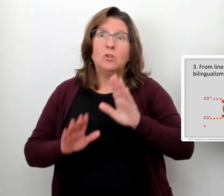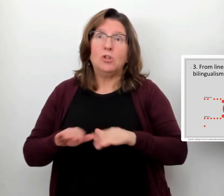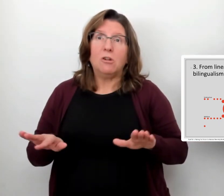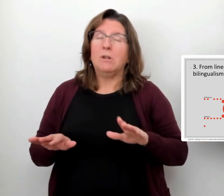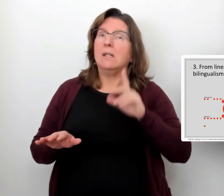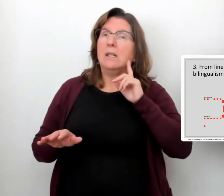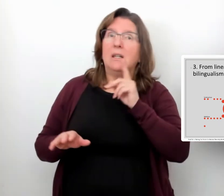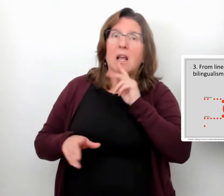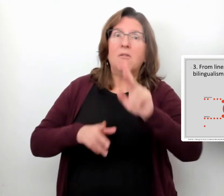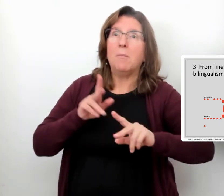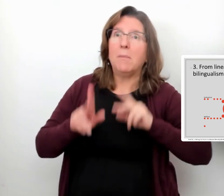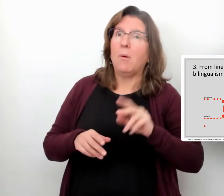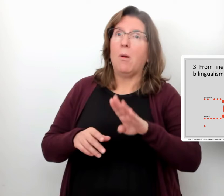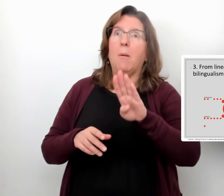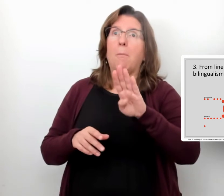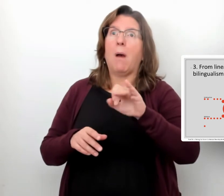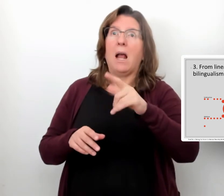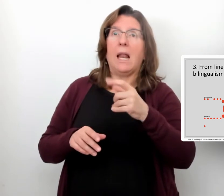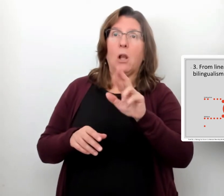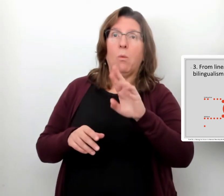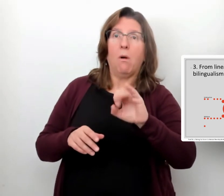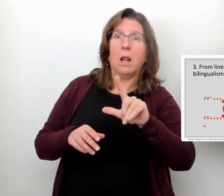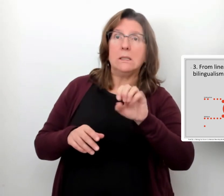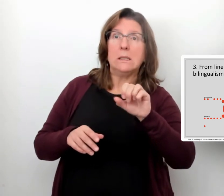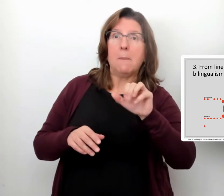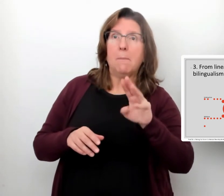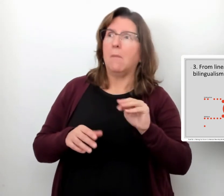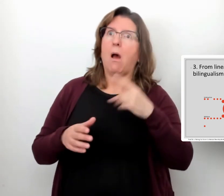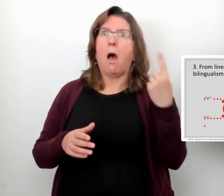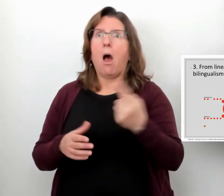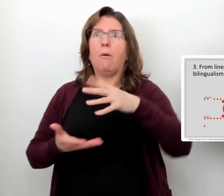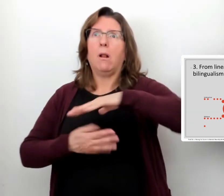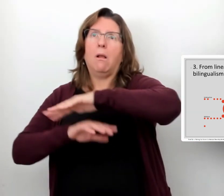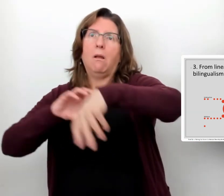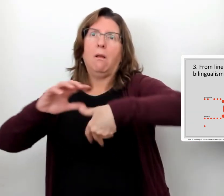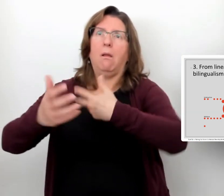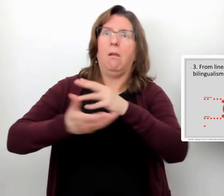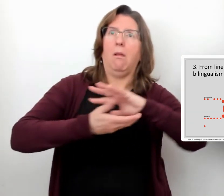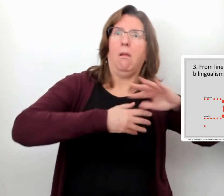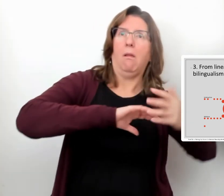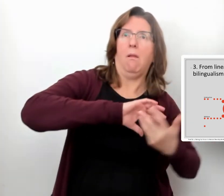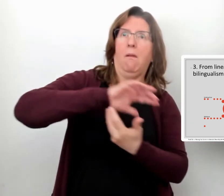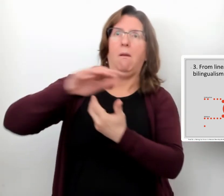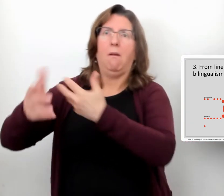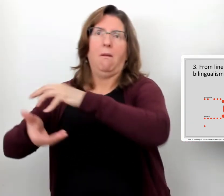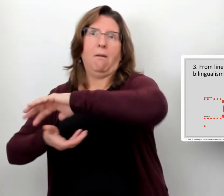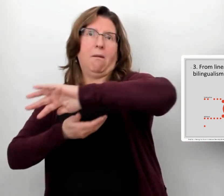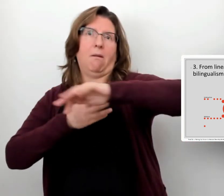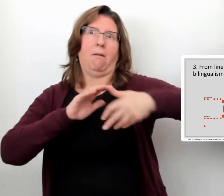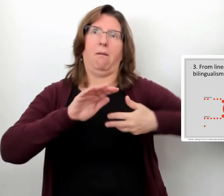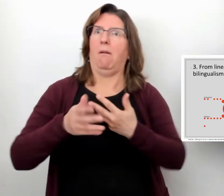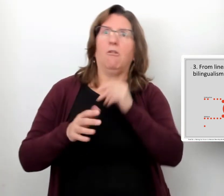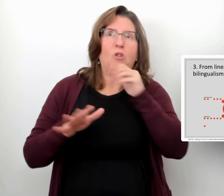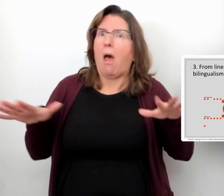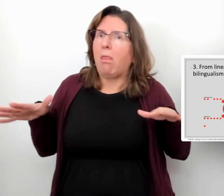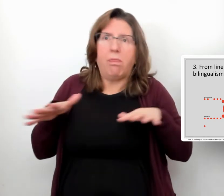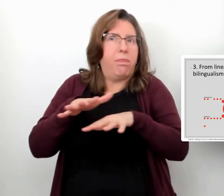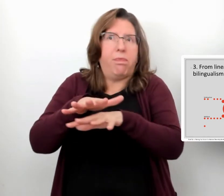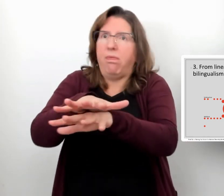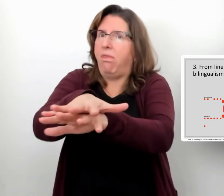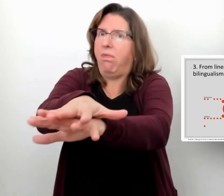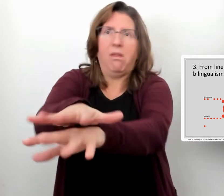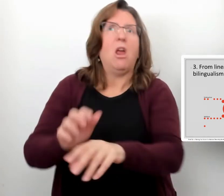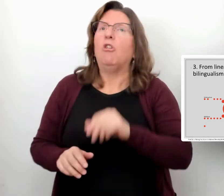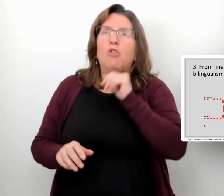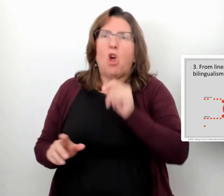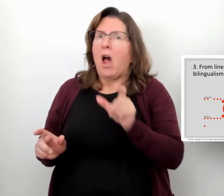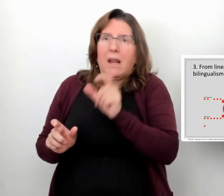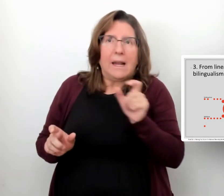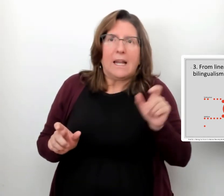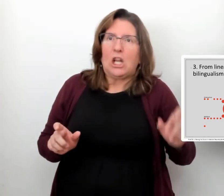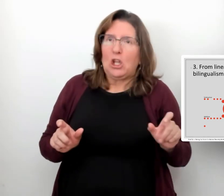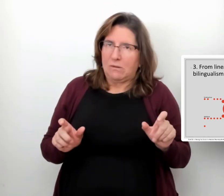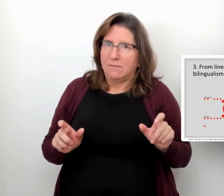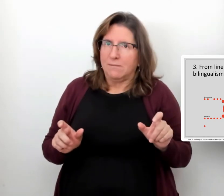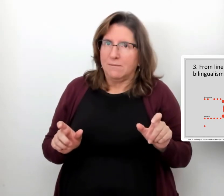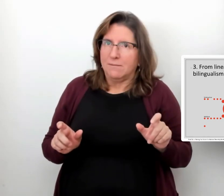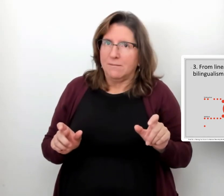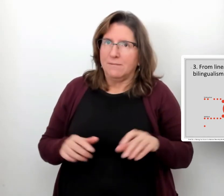For deaf children and deaf people, bilingualism is a dynamic process a constant interplay. It is certainly not linear!